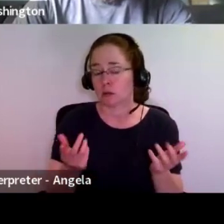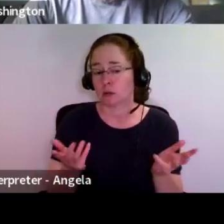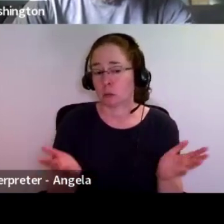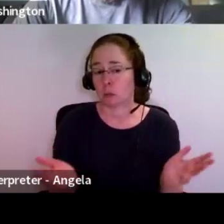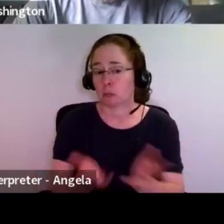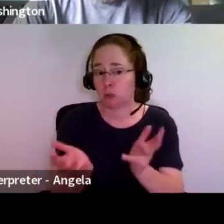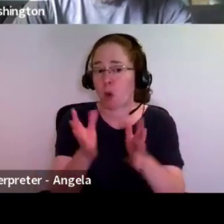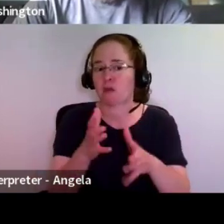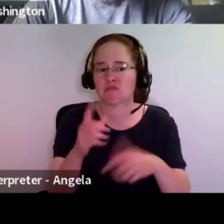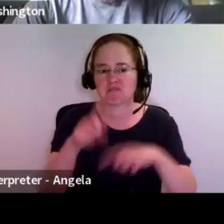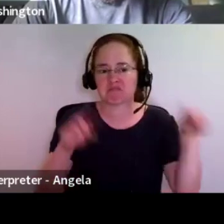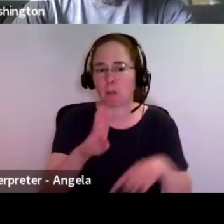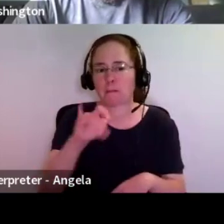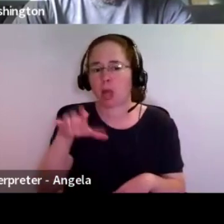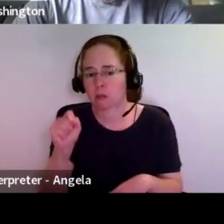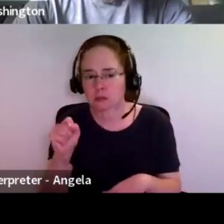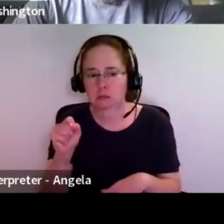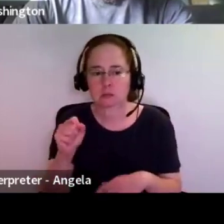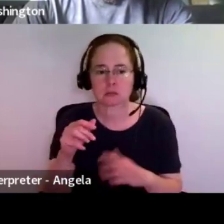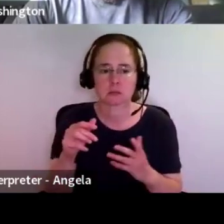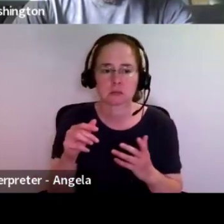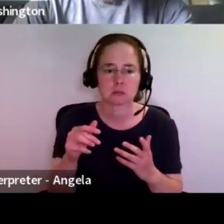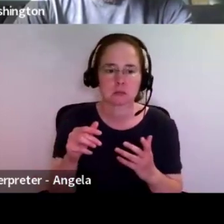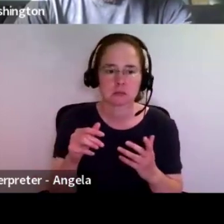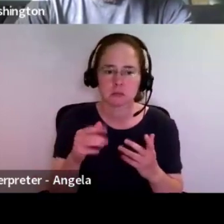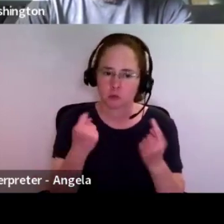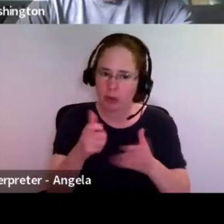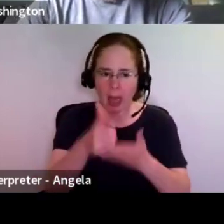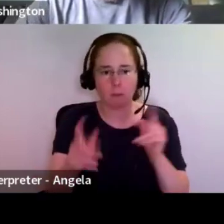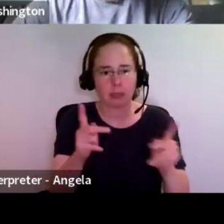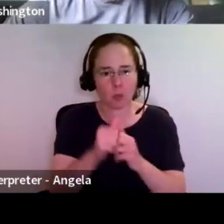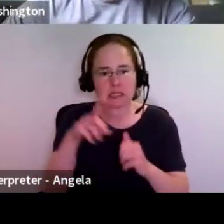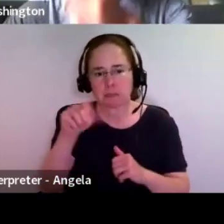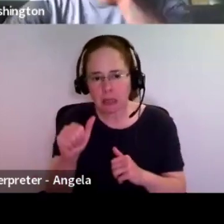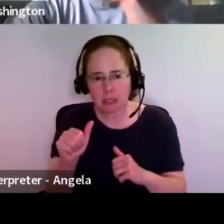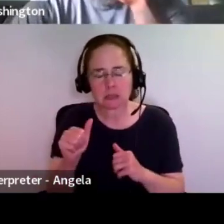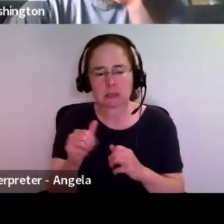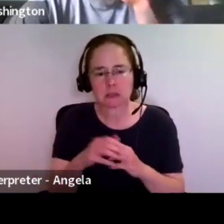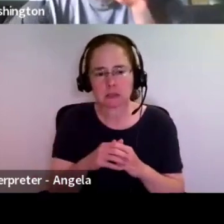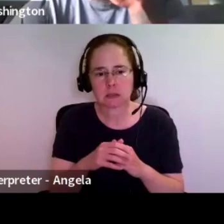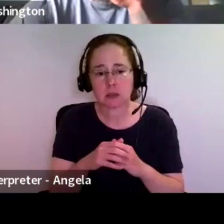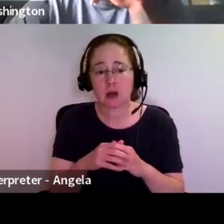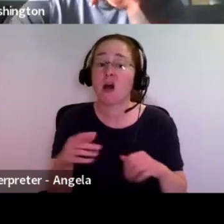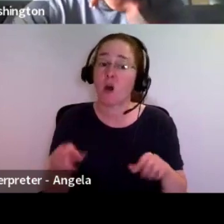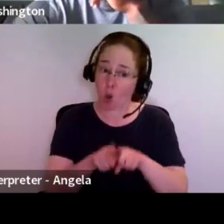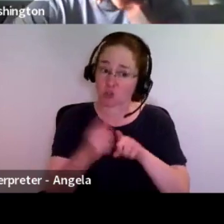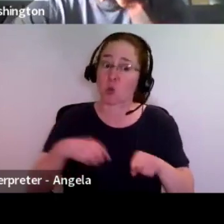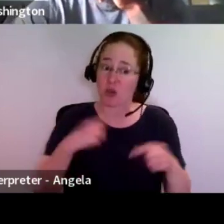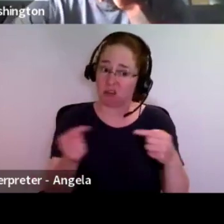bills that you. Know, try to help people with disabilities, and we also, like, oppose a number of bills that could hurt